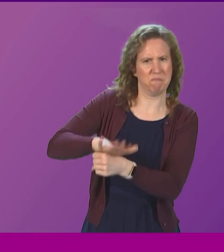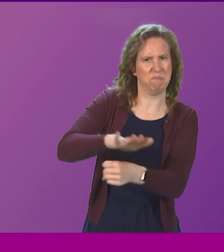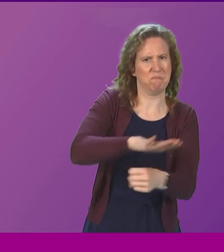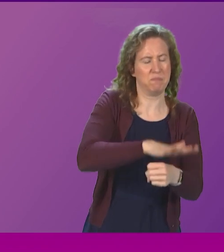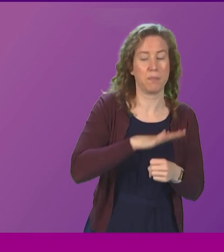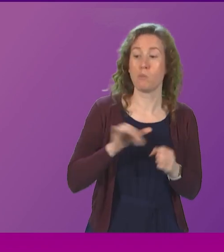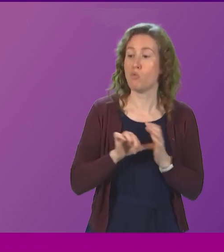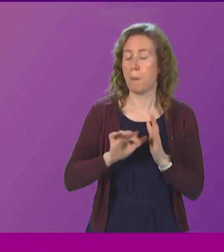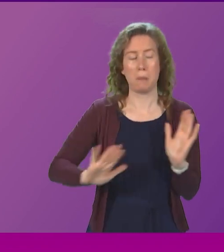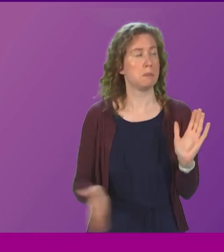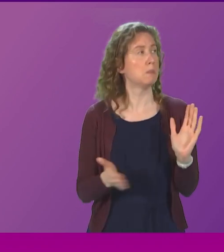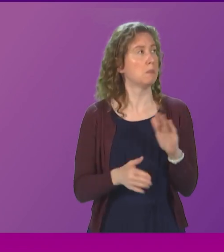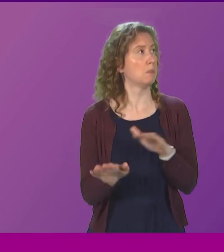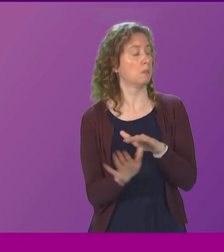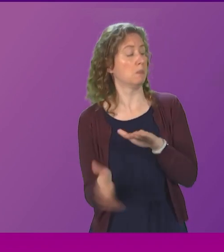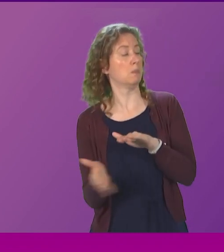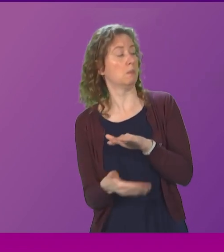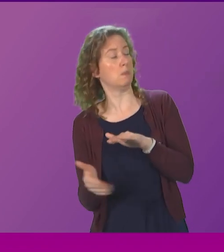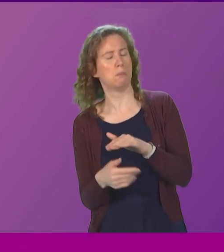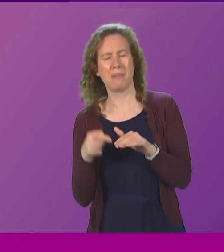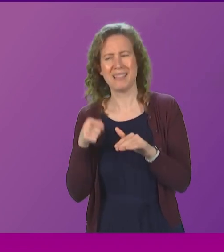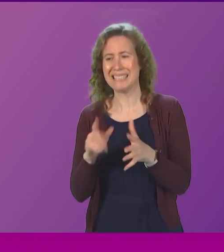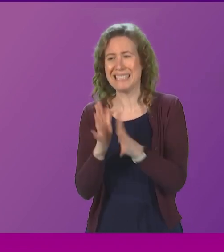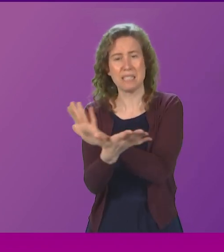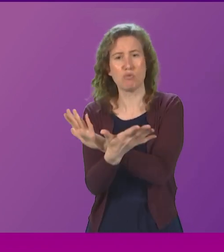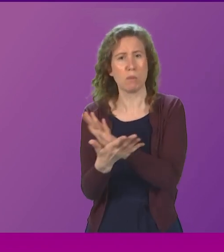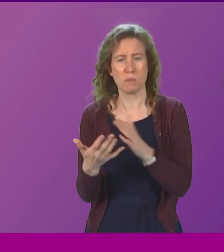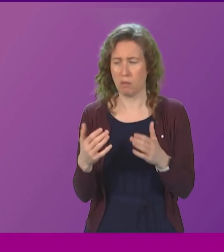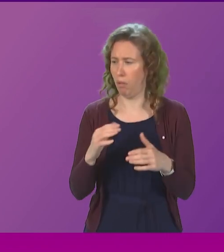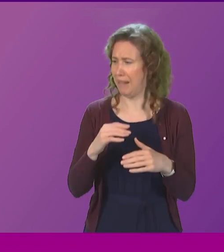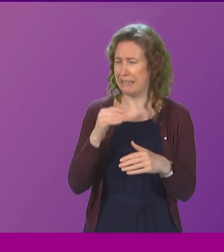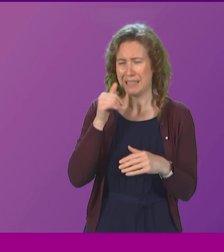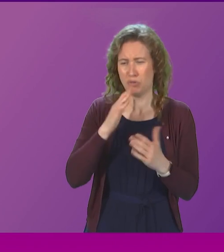This is a dysfunctional, incompetent and sleaze-ridden Government, failing on the basics.